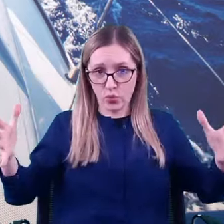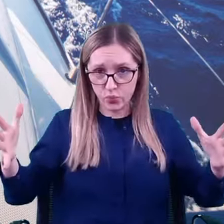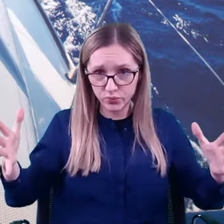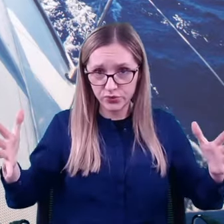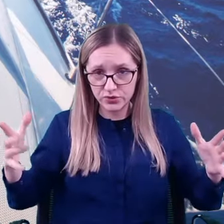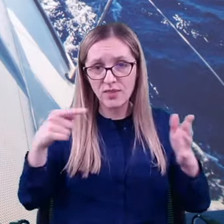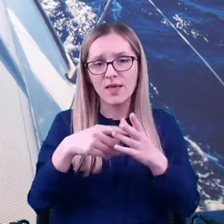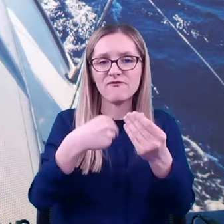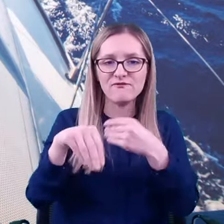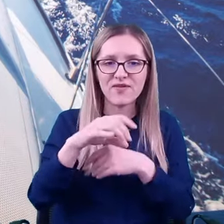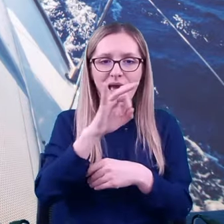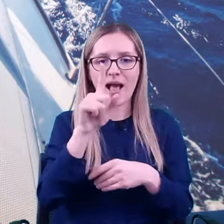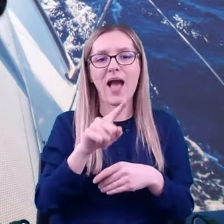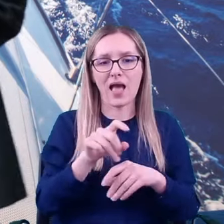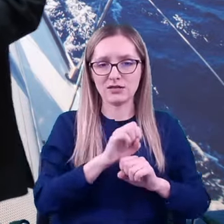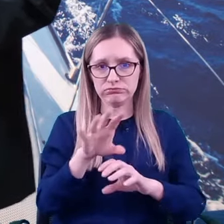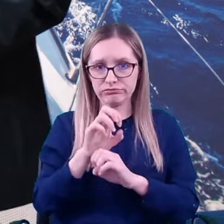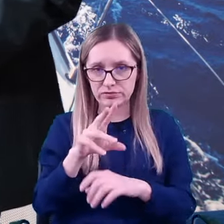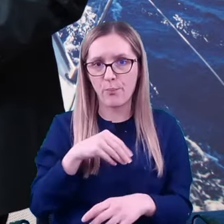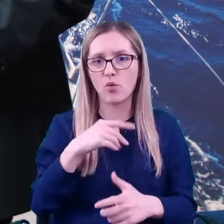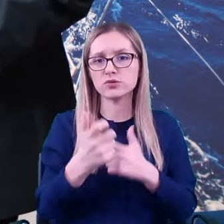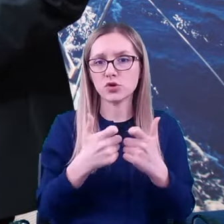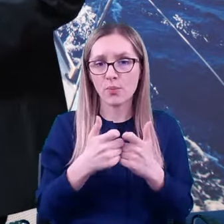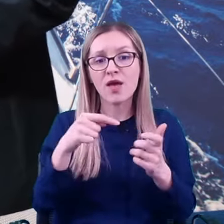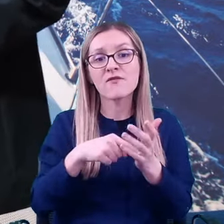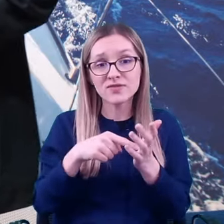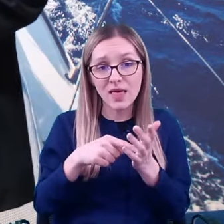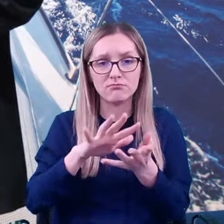the more gas we can allow and thus more molecules will react.